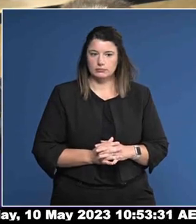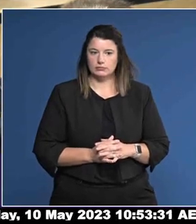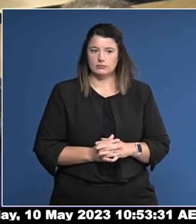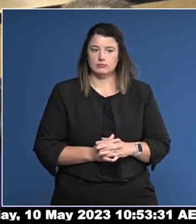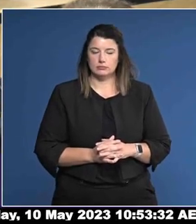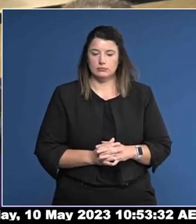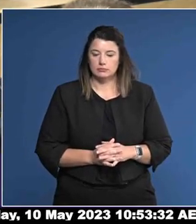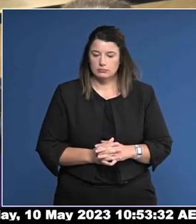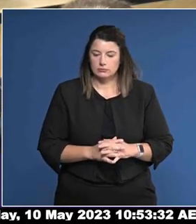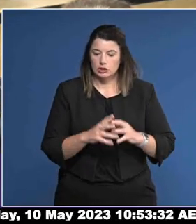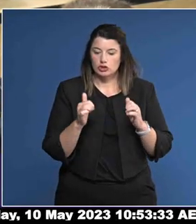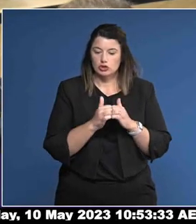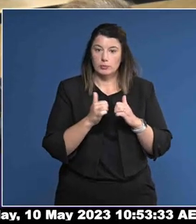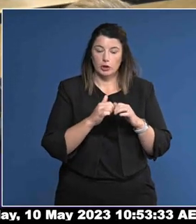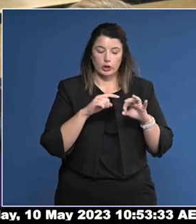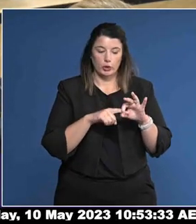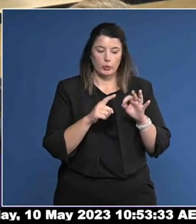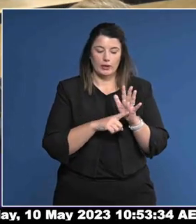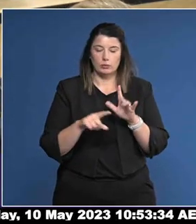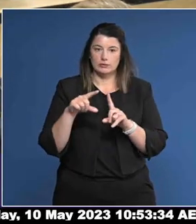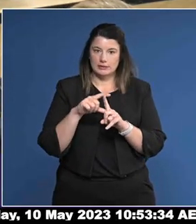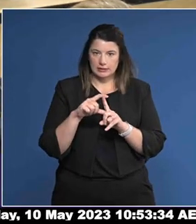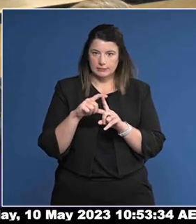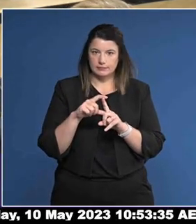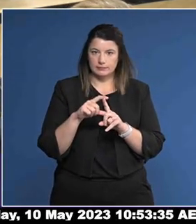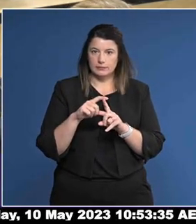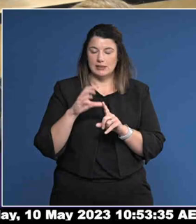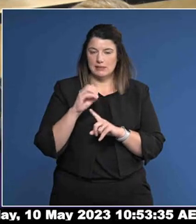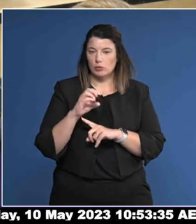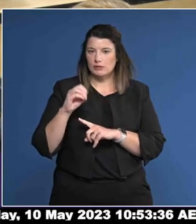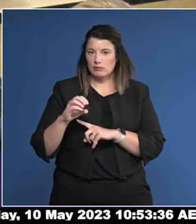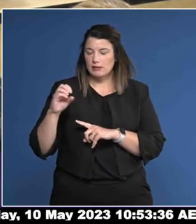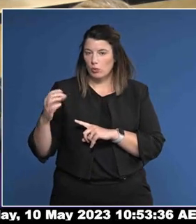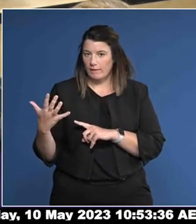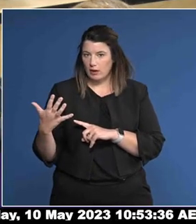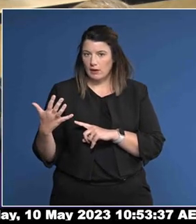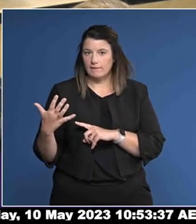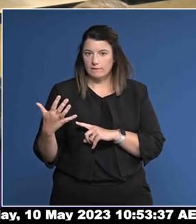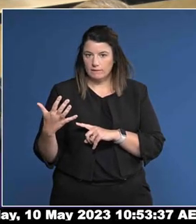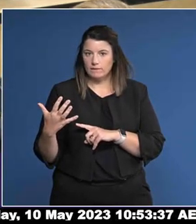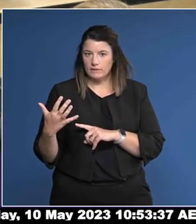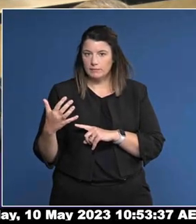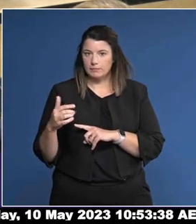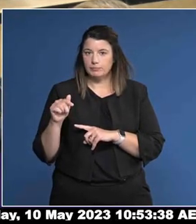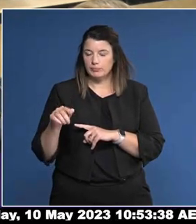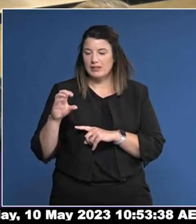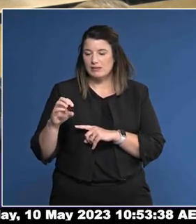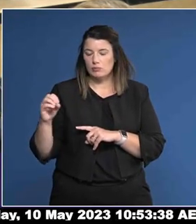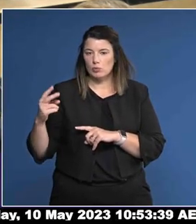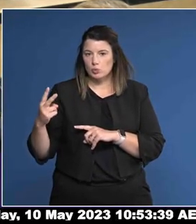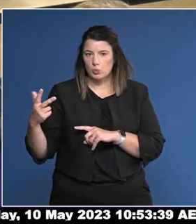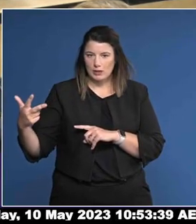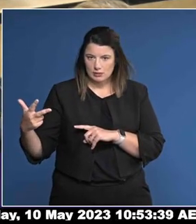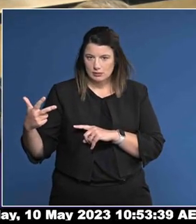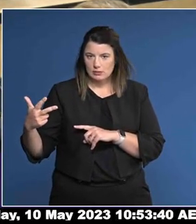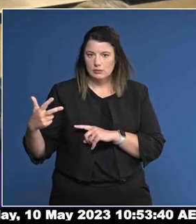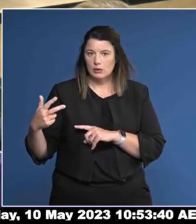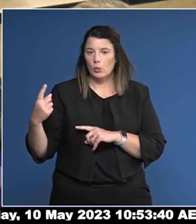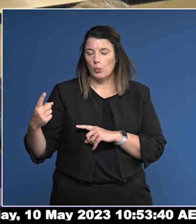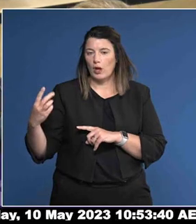It is document QLD.0005.0028.1360,